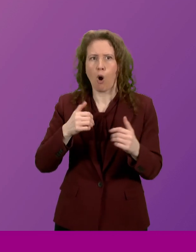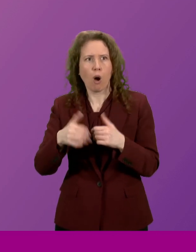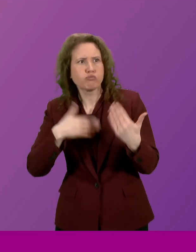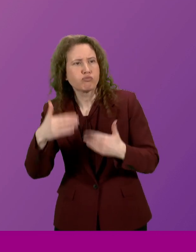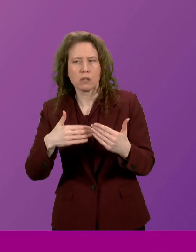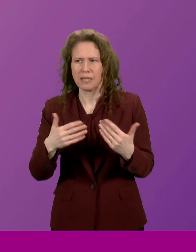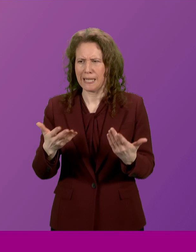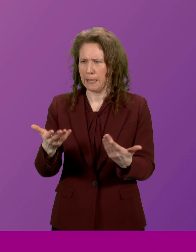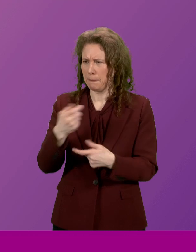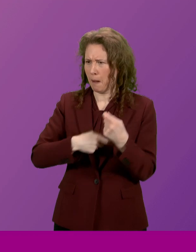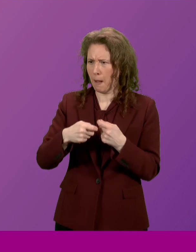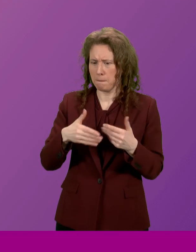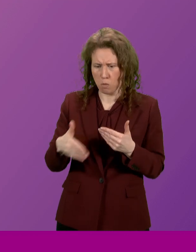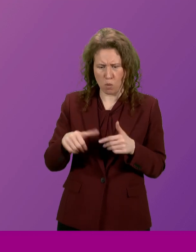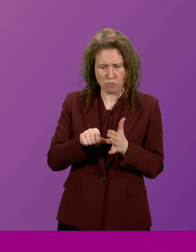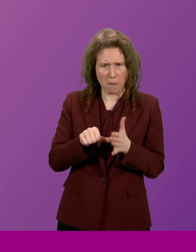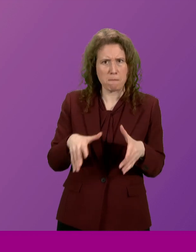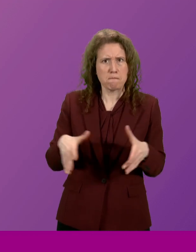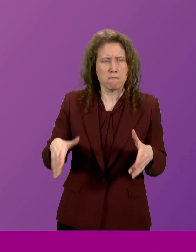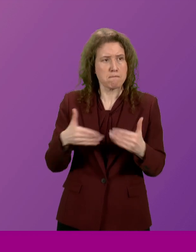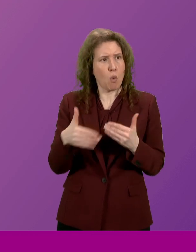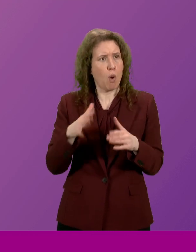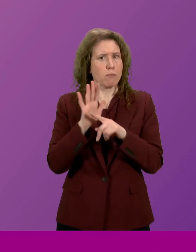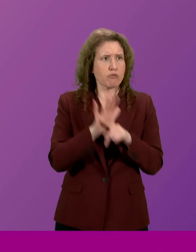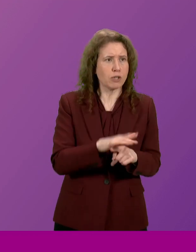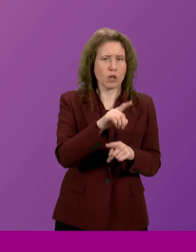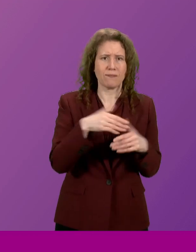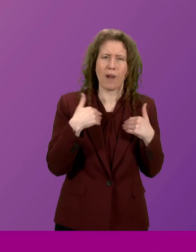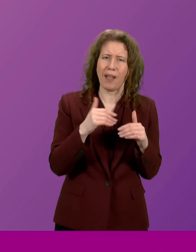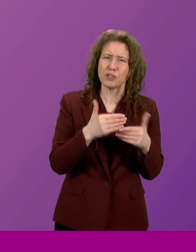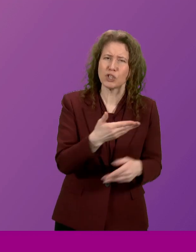is doing is heaping ever more pressure on our health service and the health service budget?